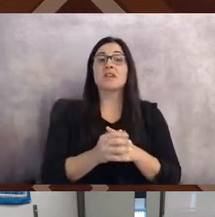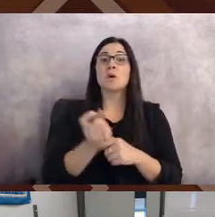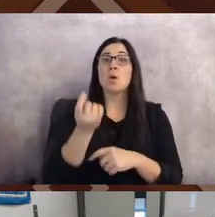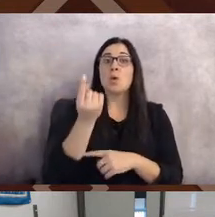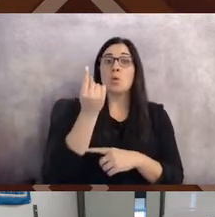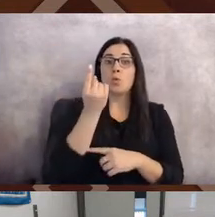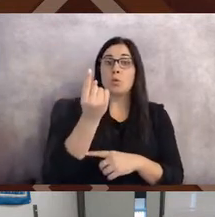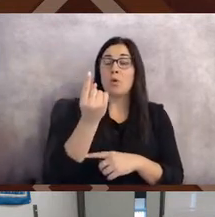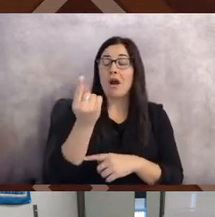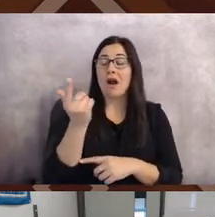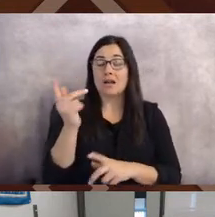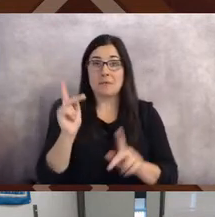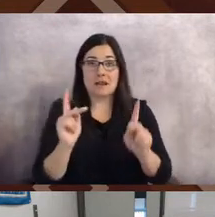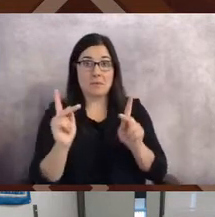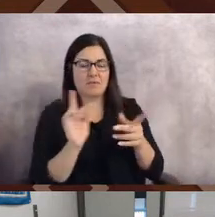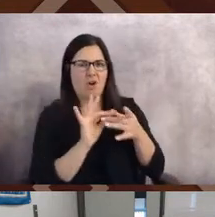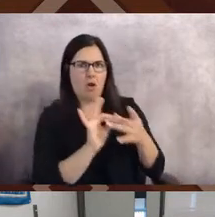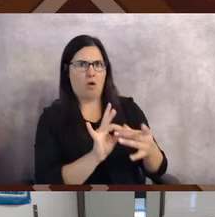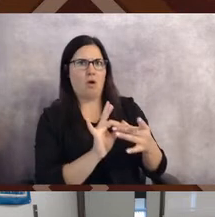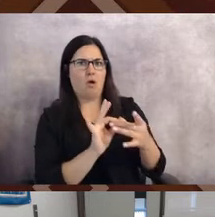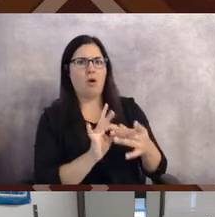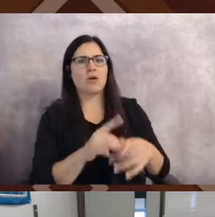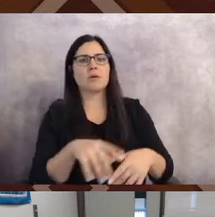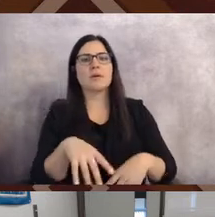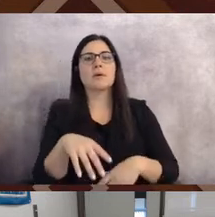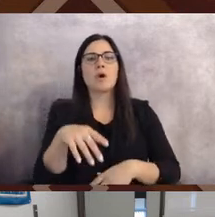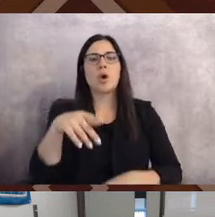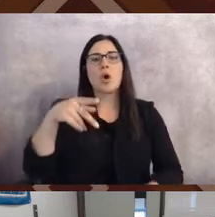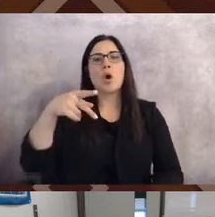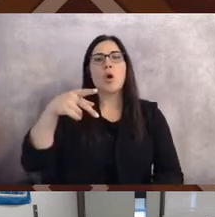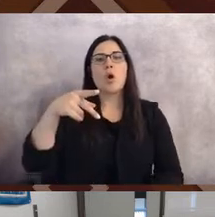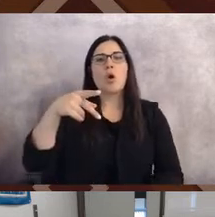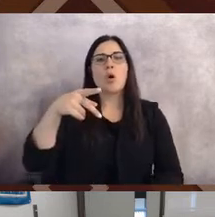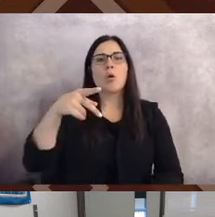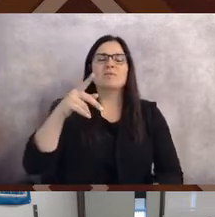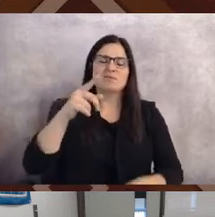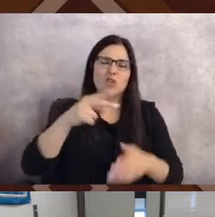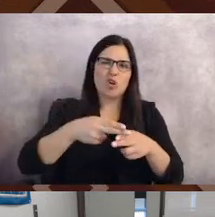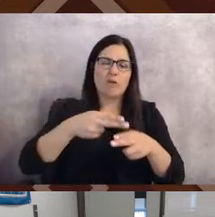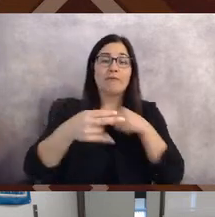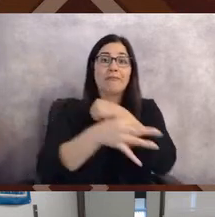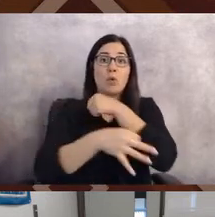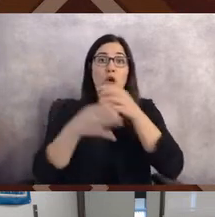a lot of people would be the perpetual foreigner you could be here multiple generations.